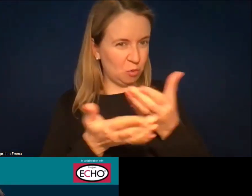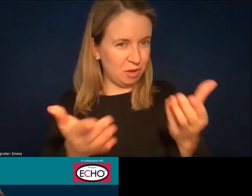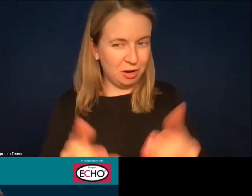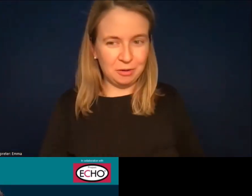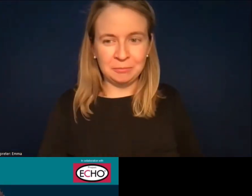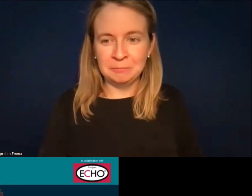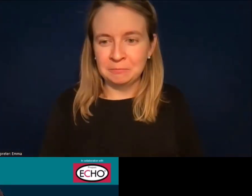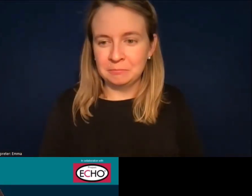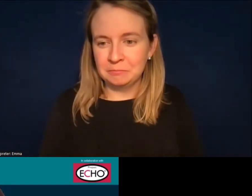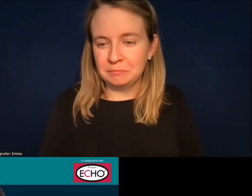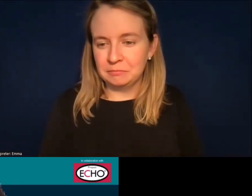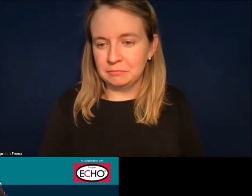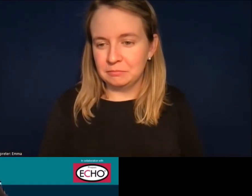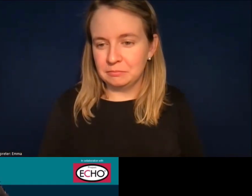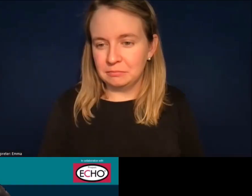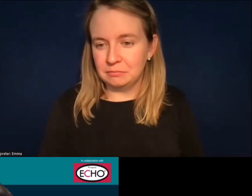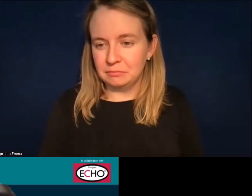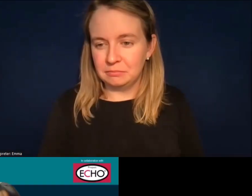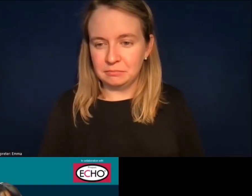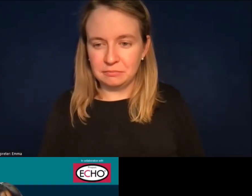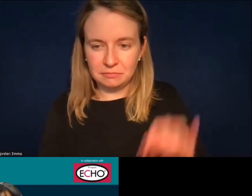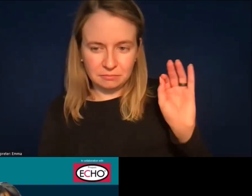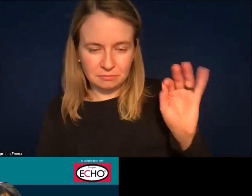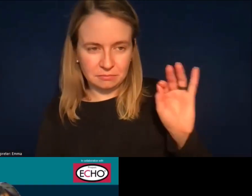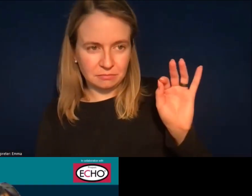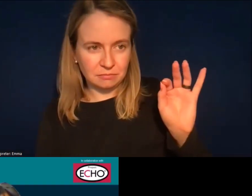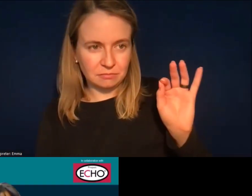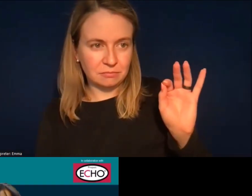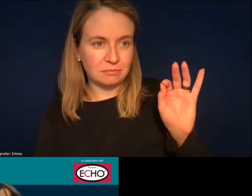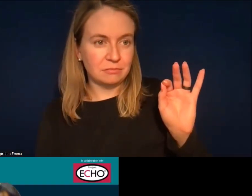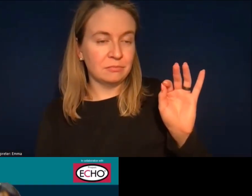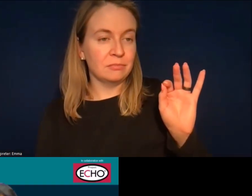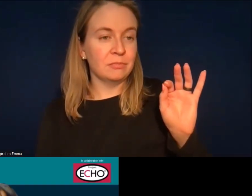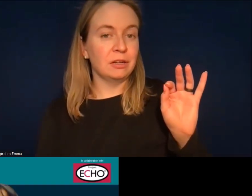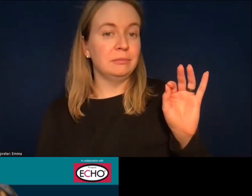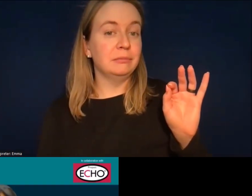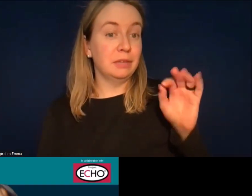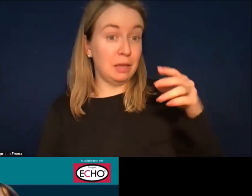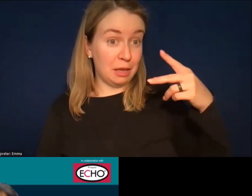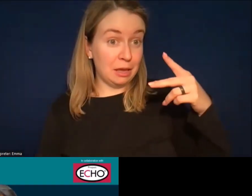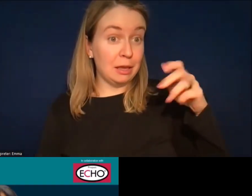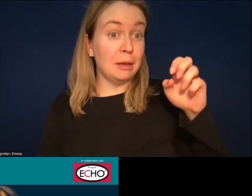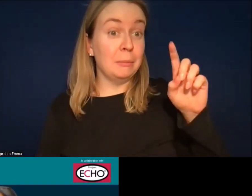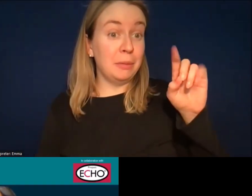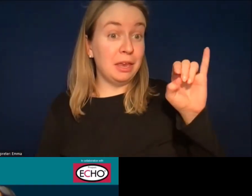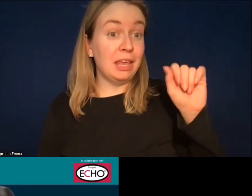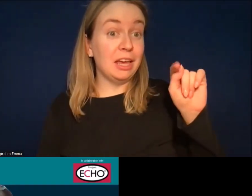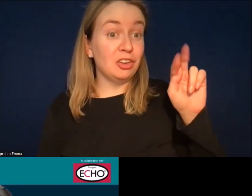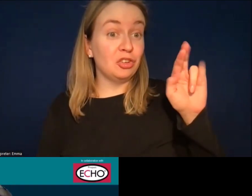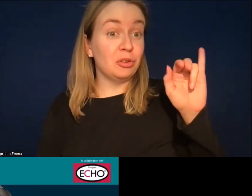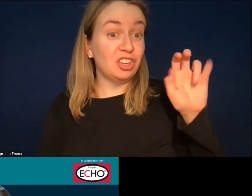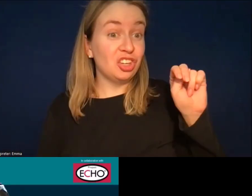Great thank you. Nutritions are also really great. So pediatricians, yes, they are really great.